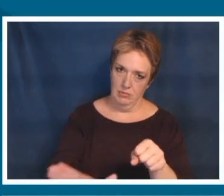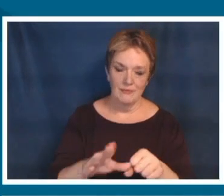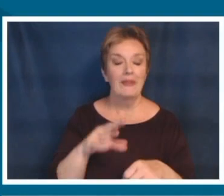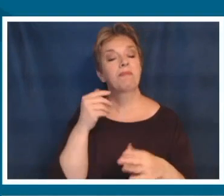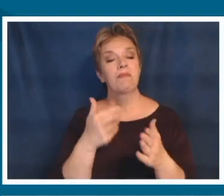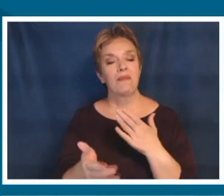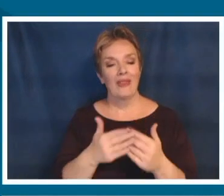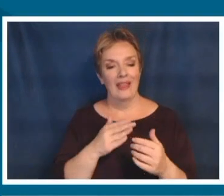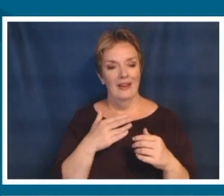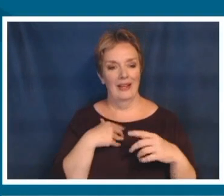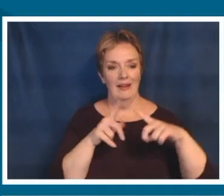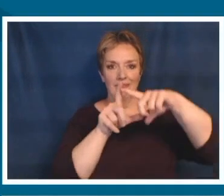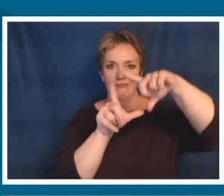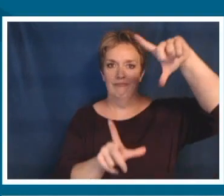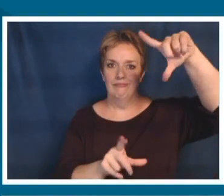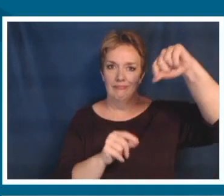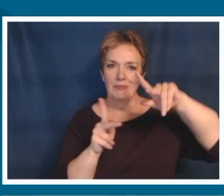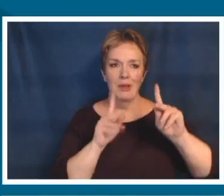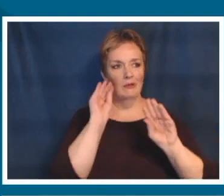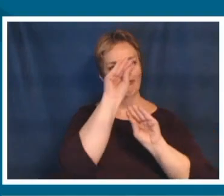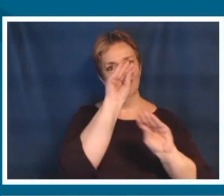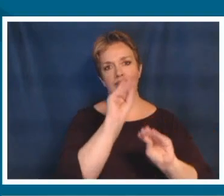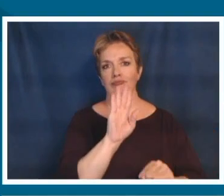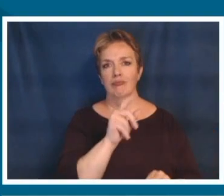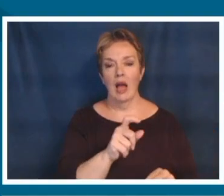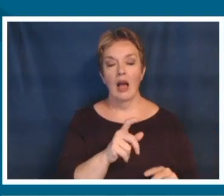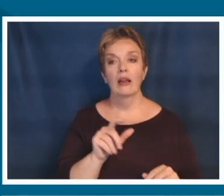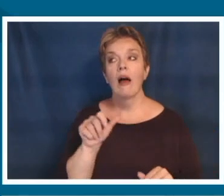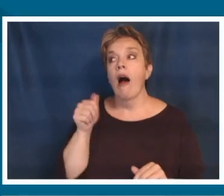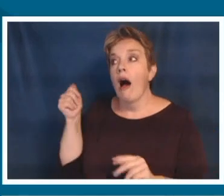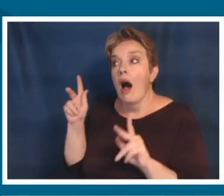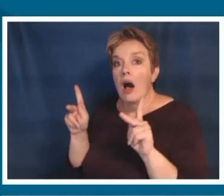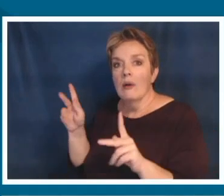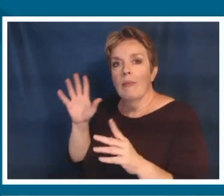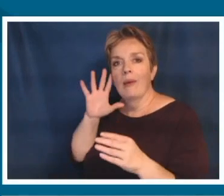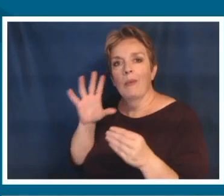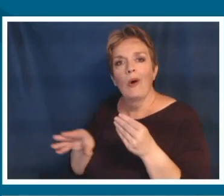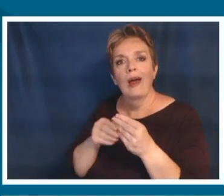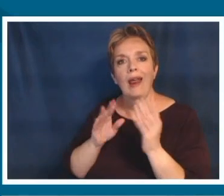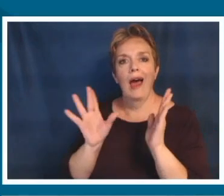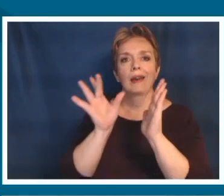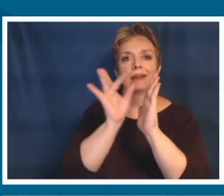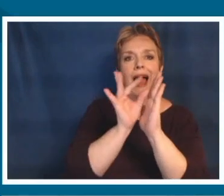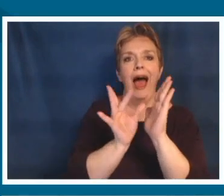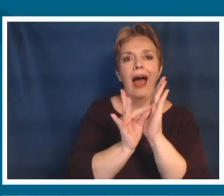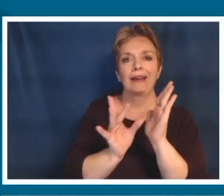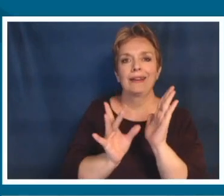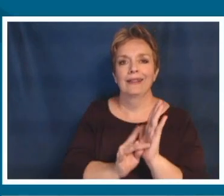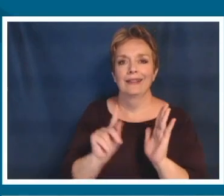fence that people were leaving of things whether they had lost and found and um